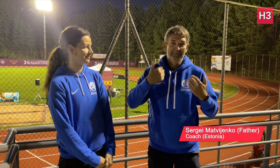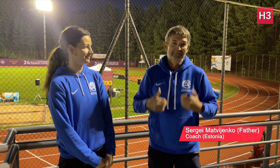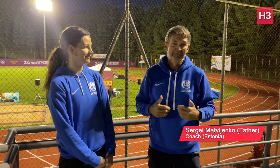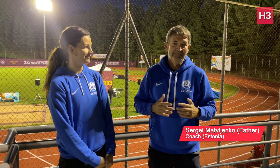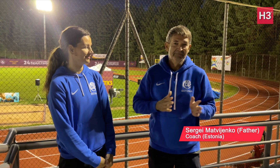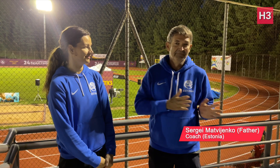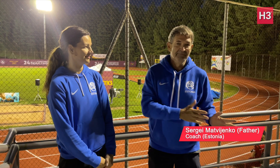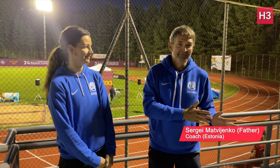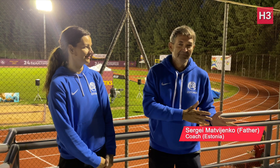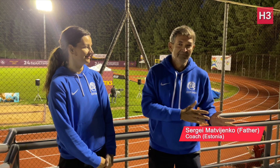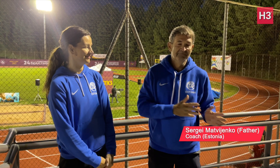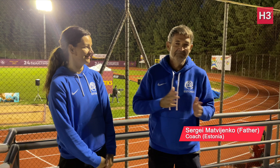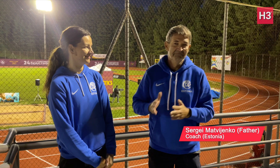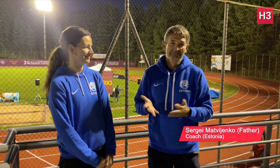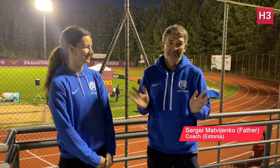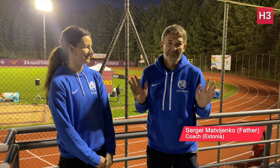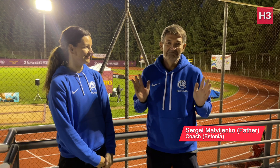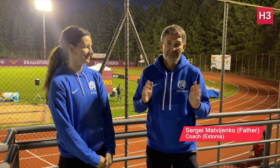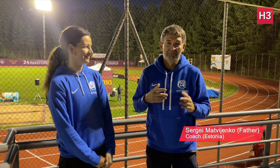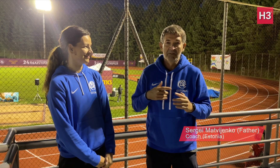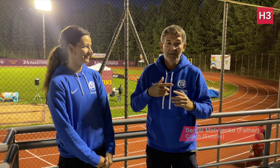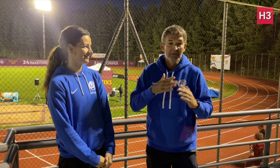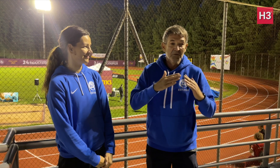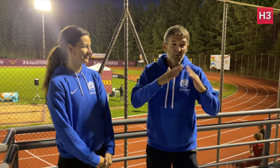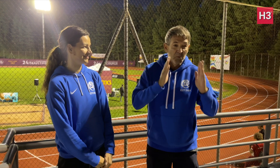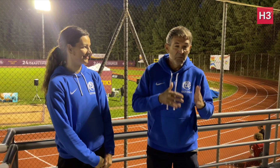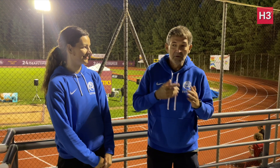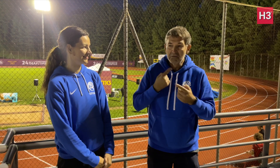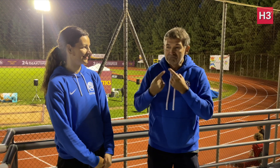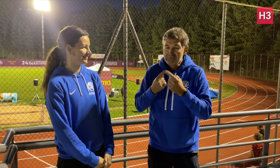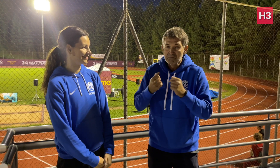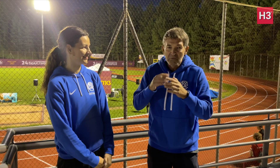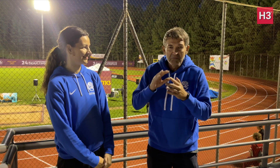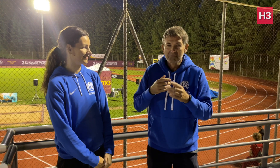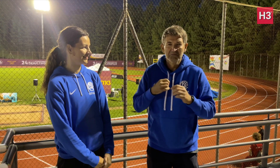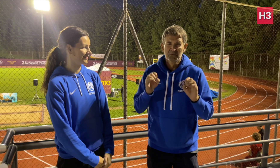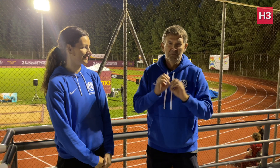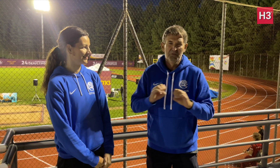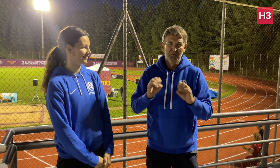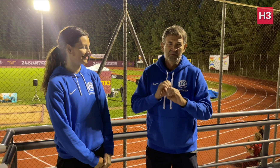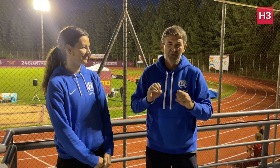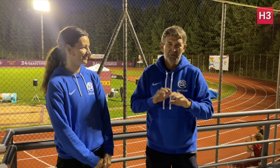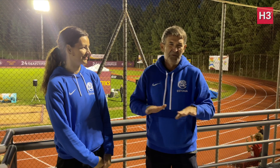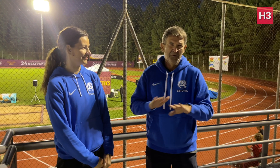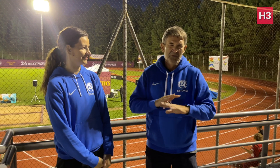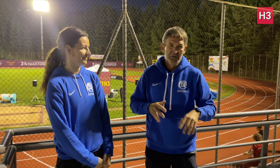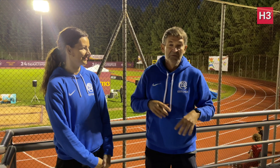I keep the boundaries between coach role and parent role separately. At home, we don’t discuss sports.